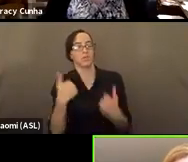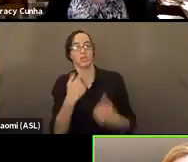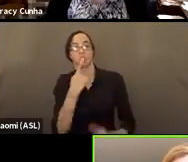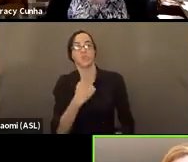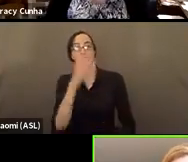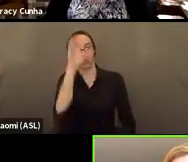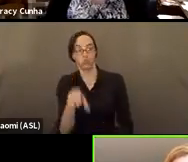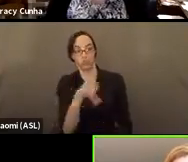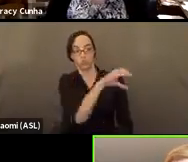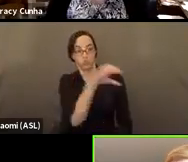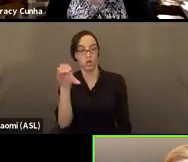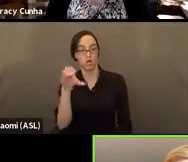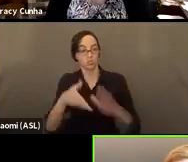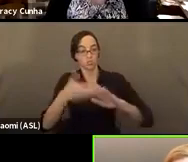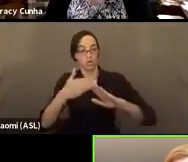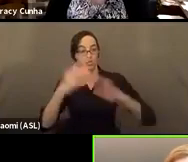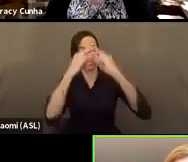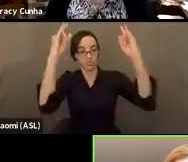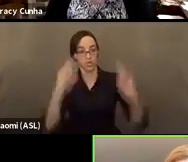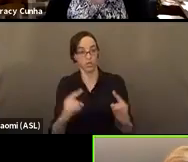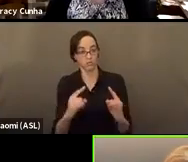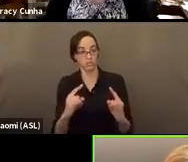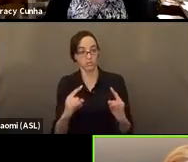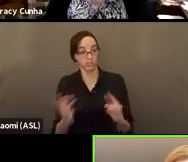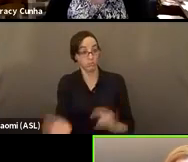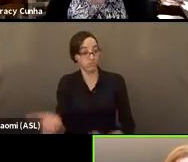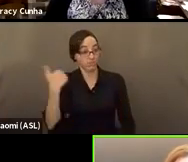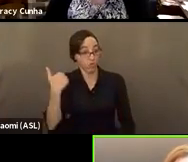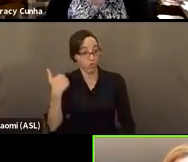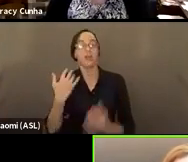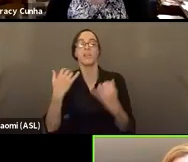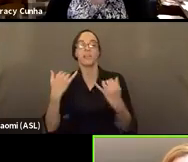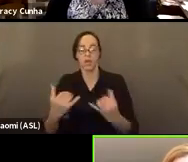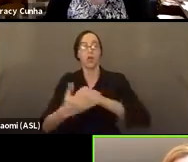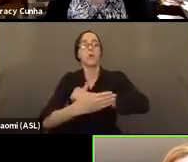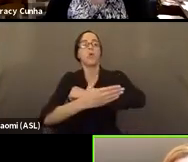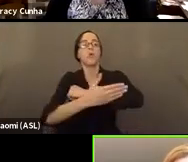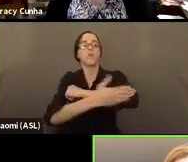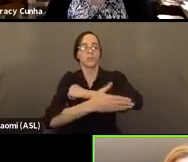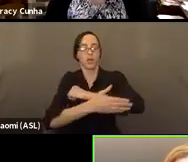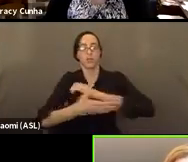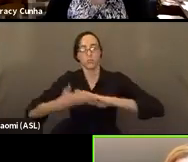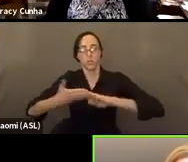is running more and more operations with the assistance of the red cross of our shelters